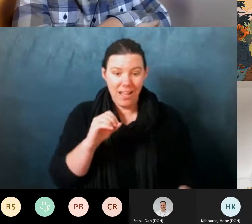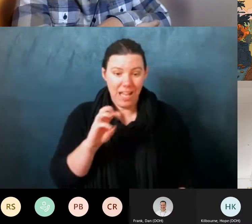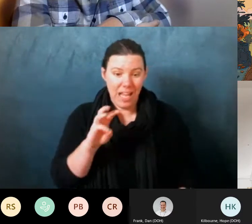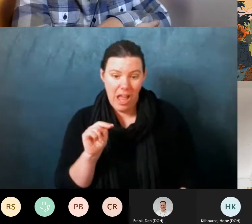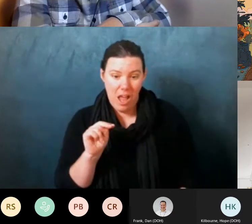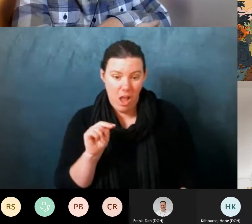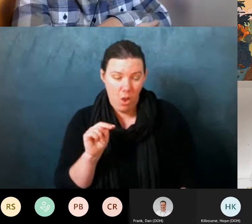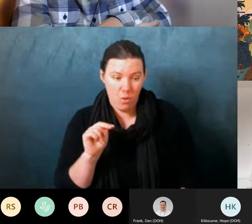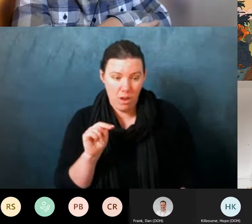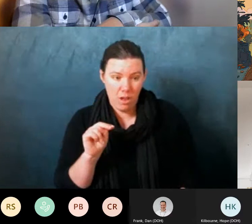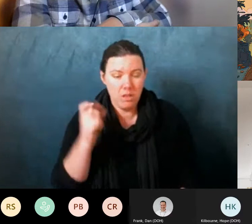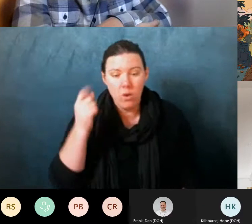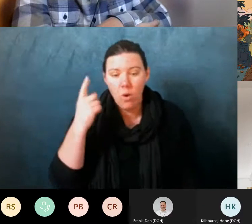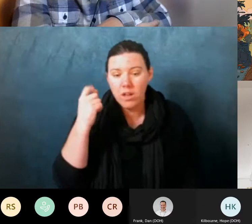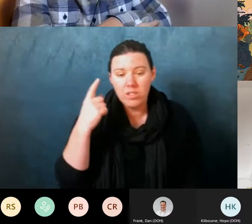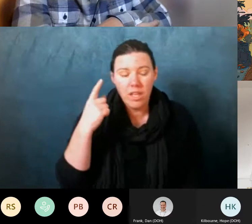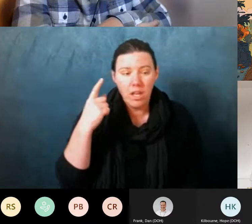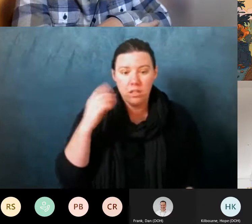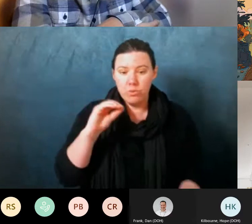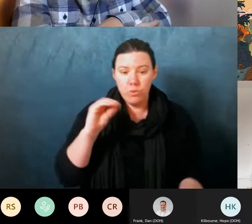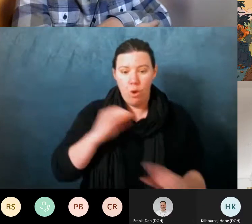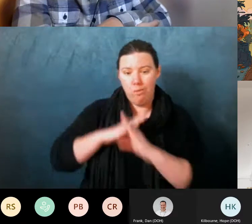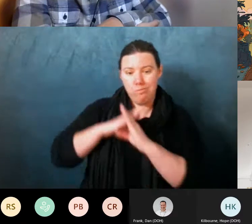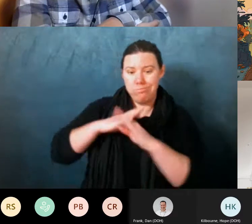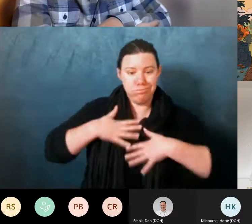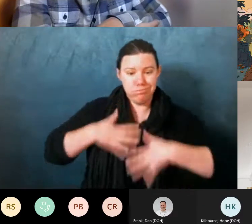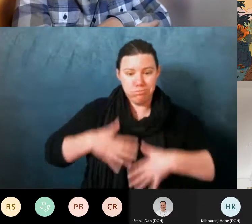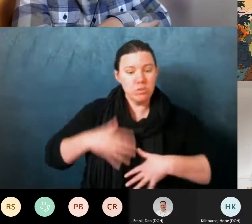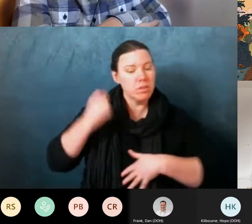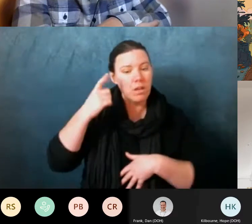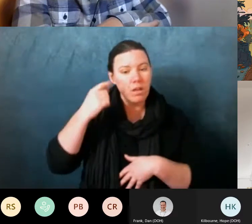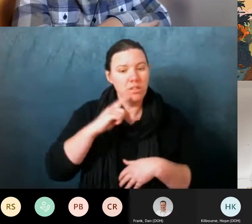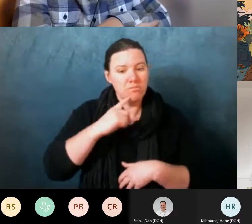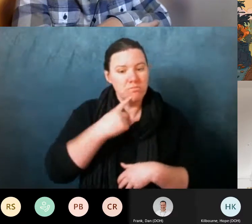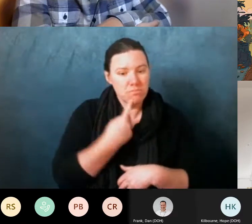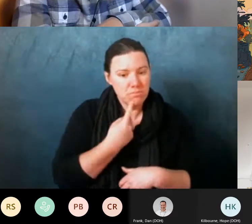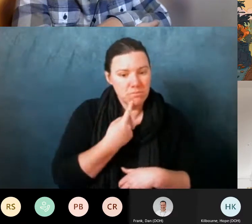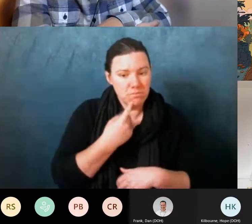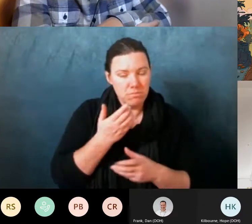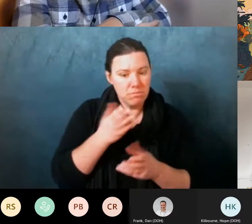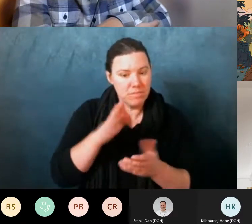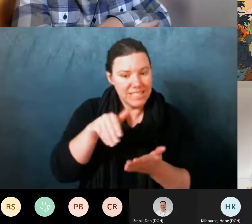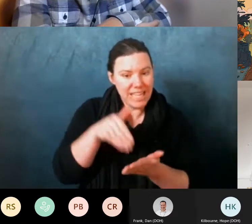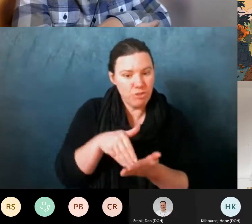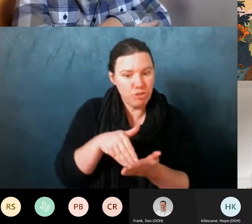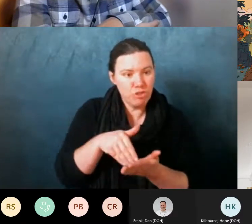So it wasn't, you know, somebody's basement. The second experience I had was after my tonsils were taken out,